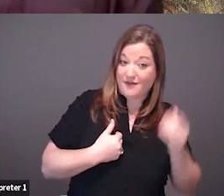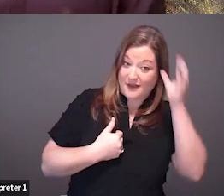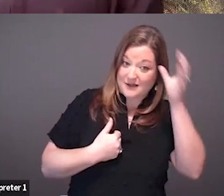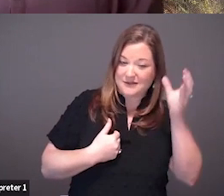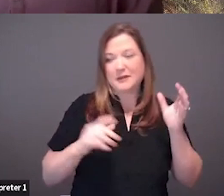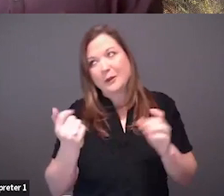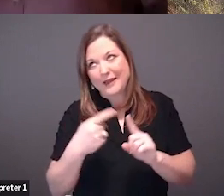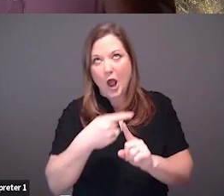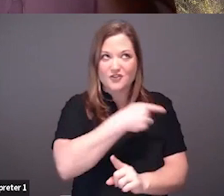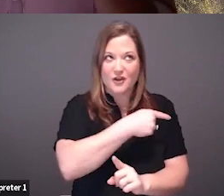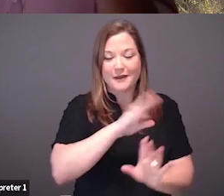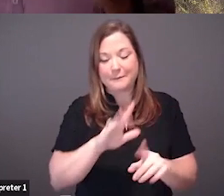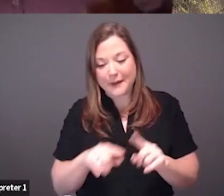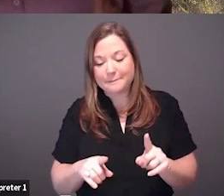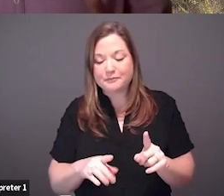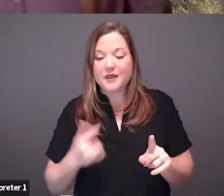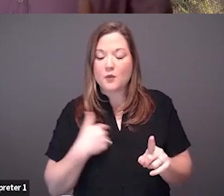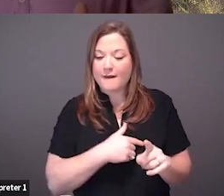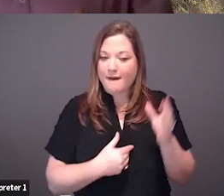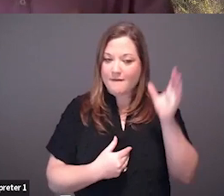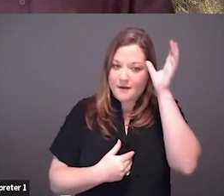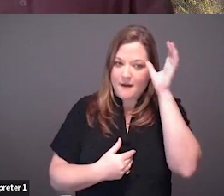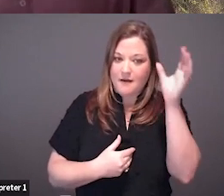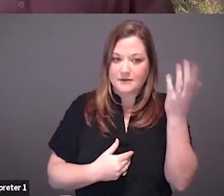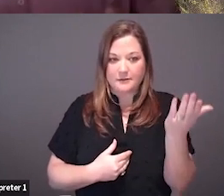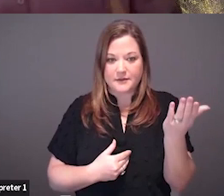but we've got this idea that one of the owners, James,